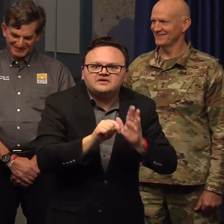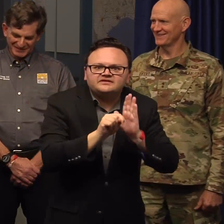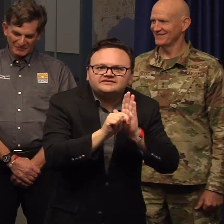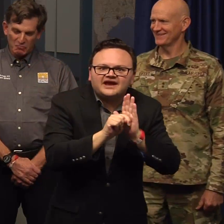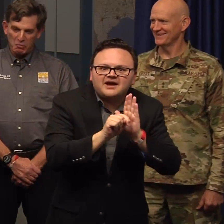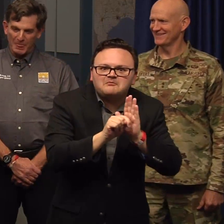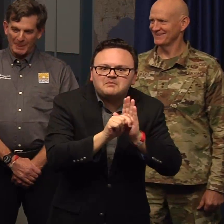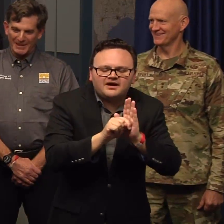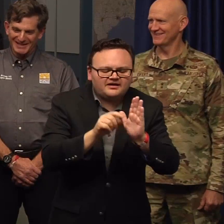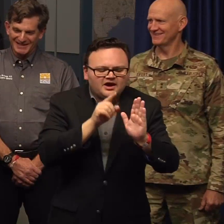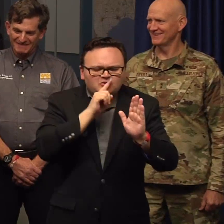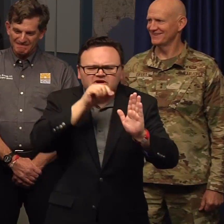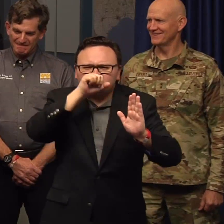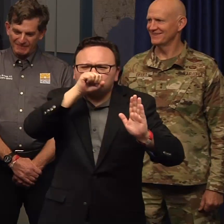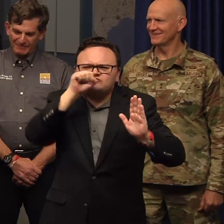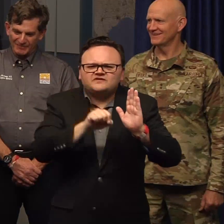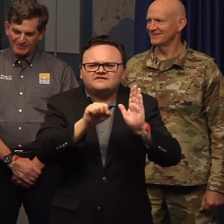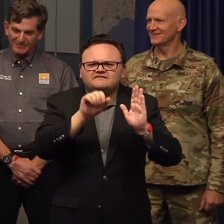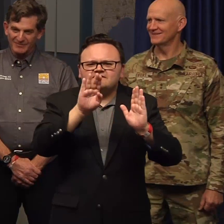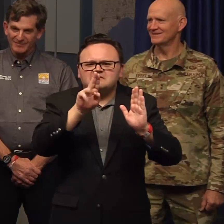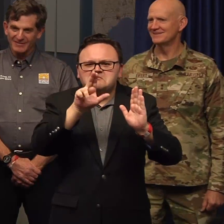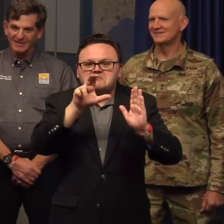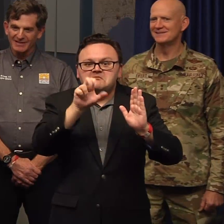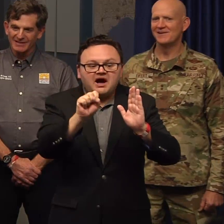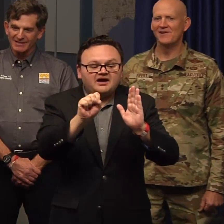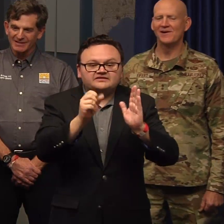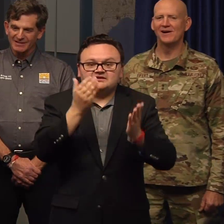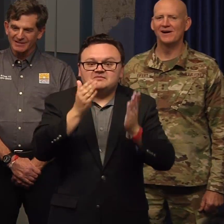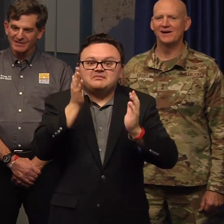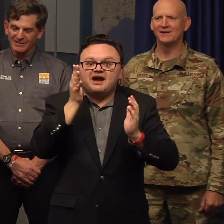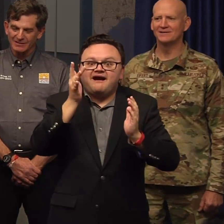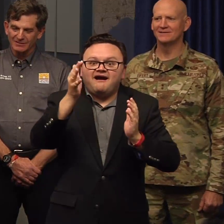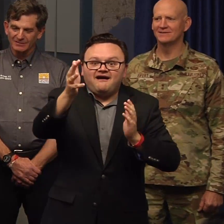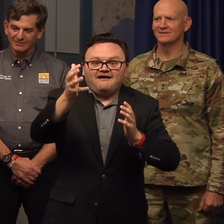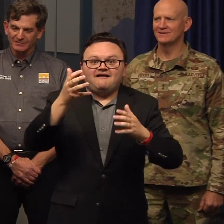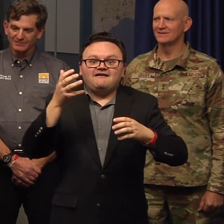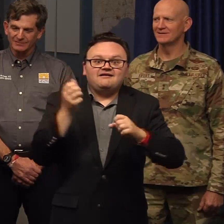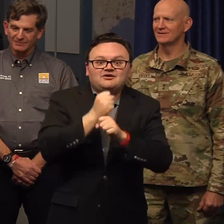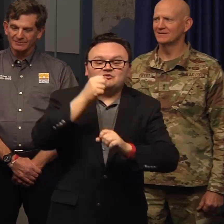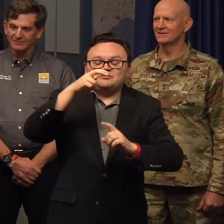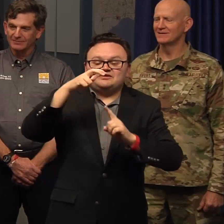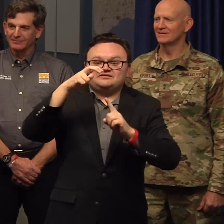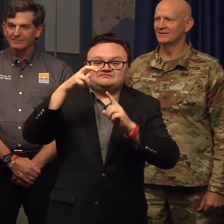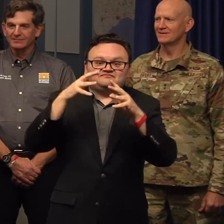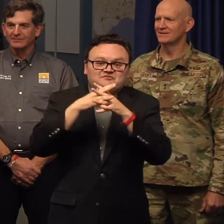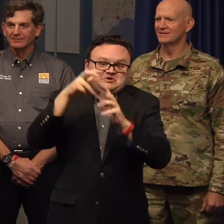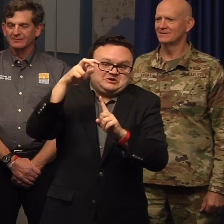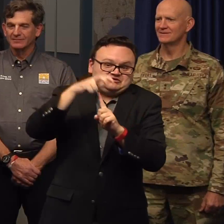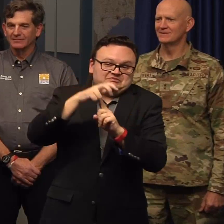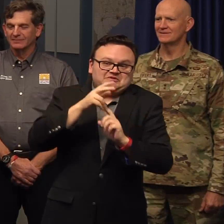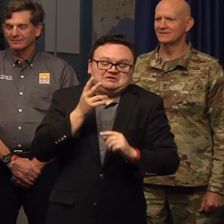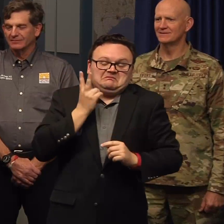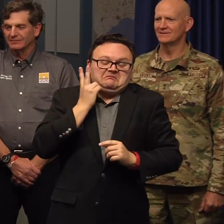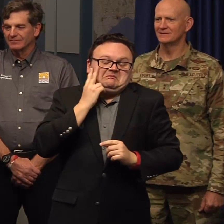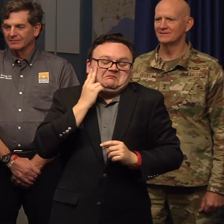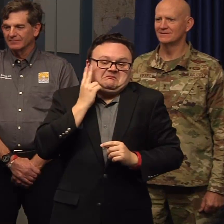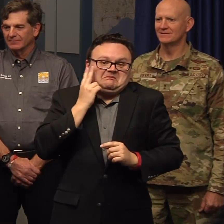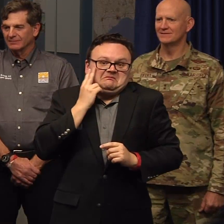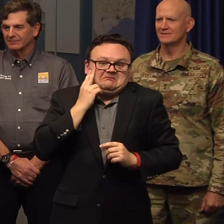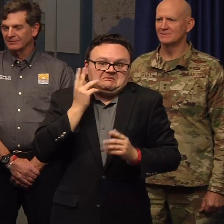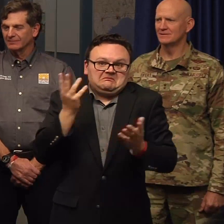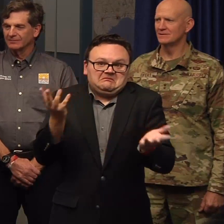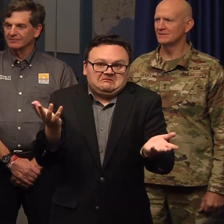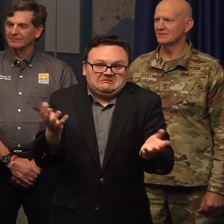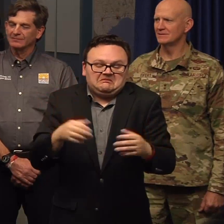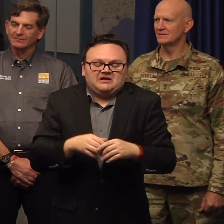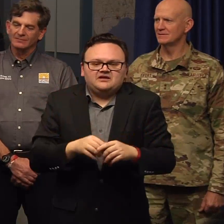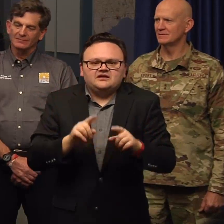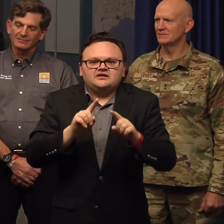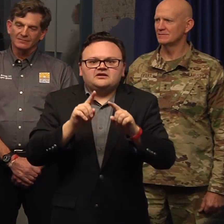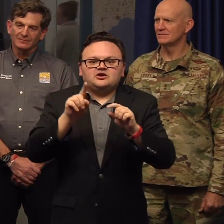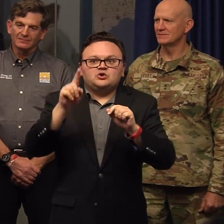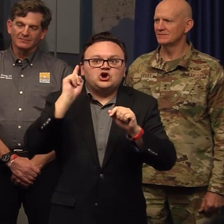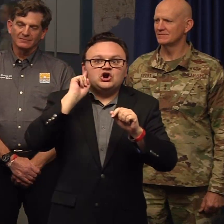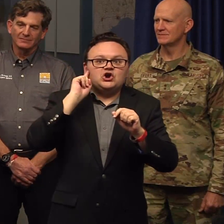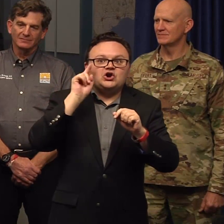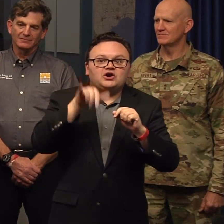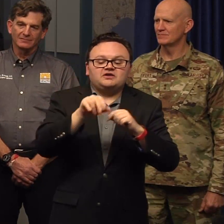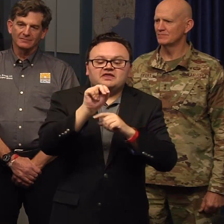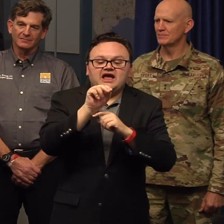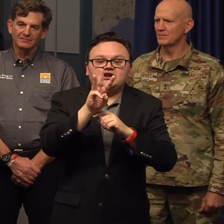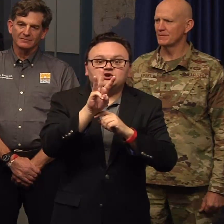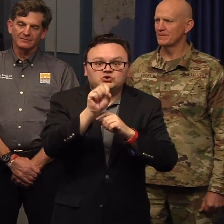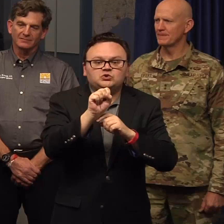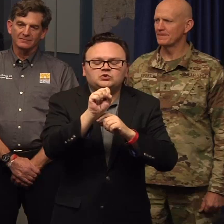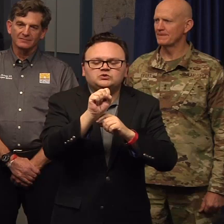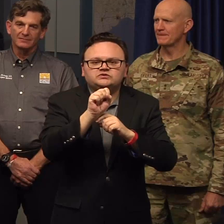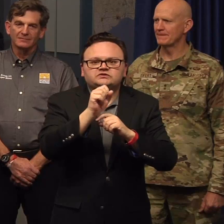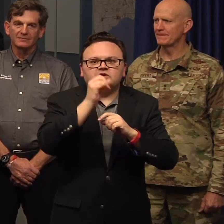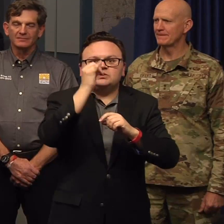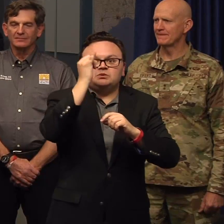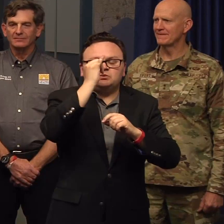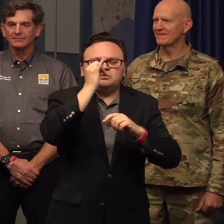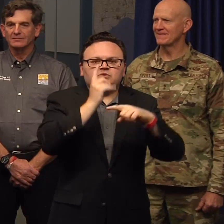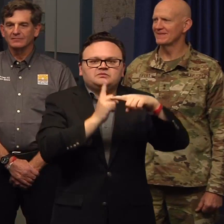TAMPA.